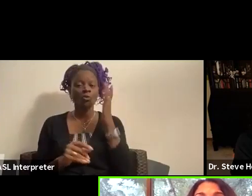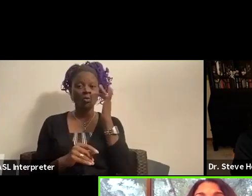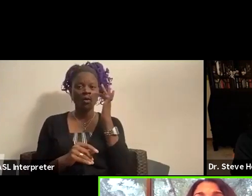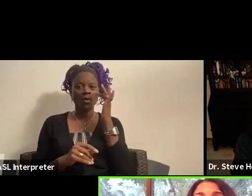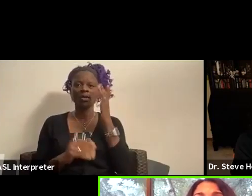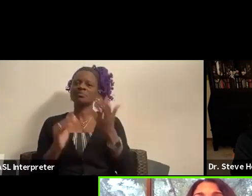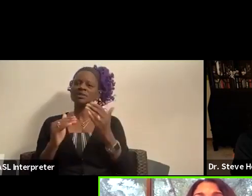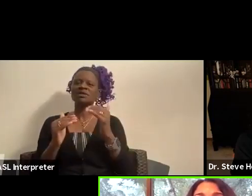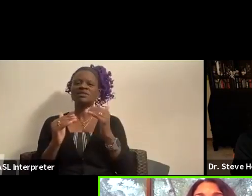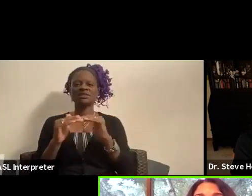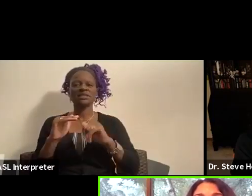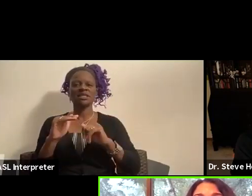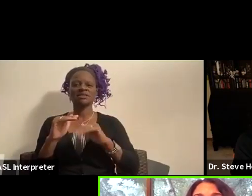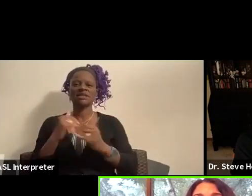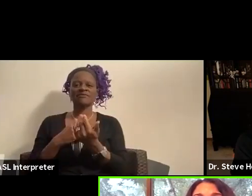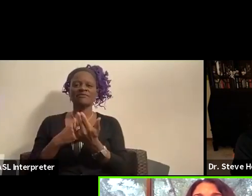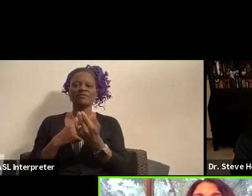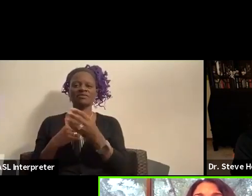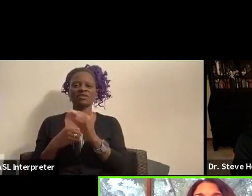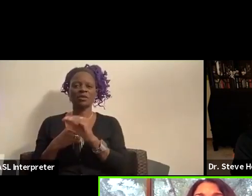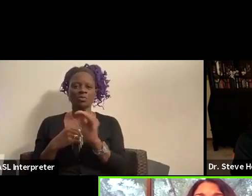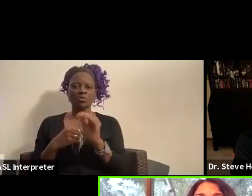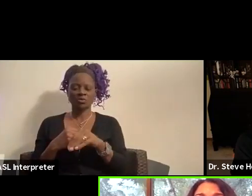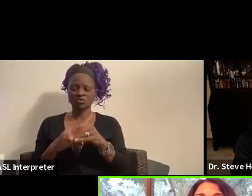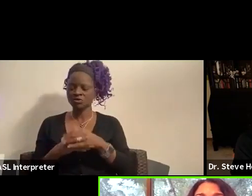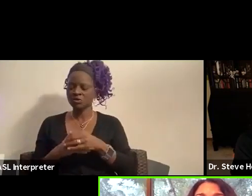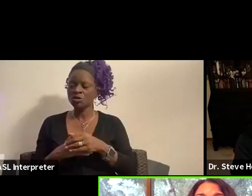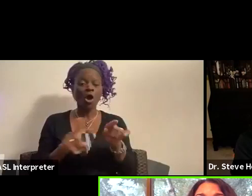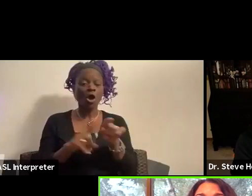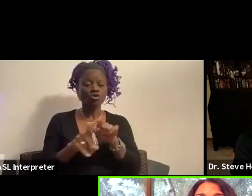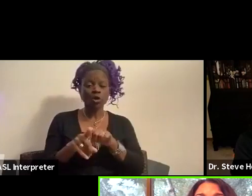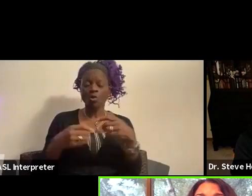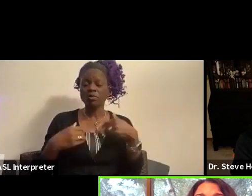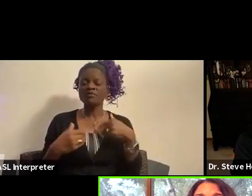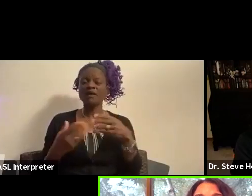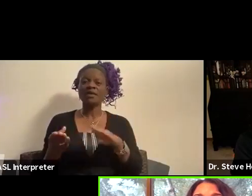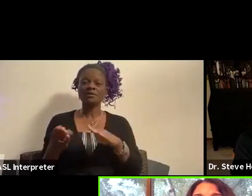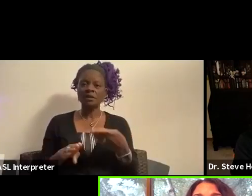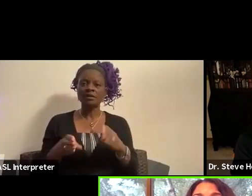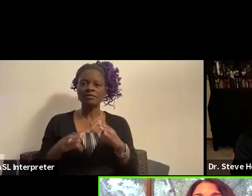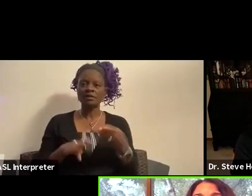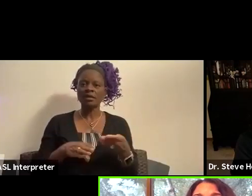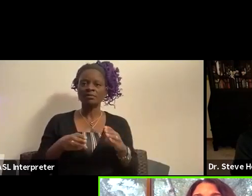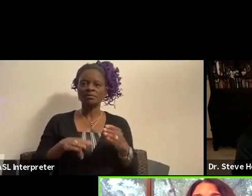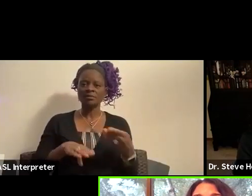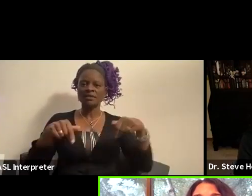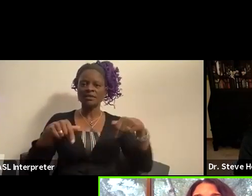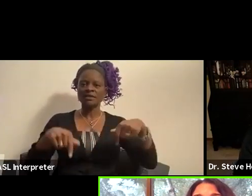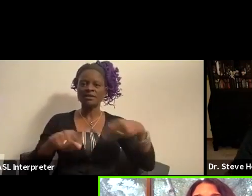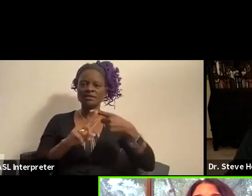Another troubling statistic is the surgeon covid death this month. At least forty eight Sonoma County